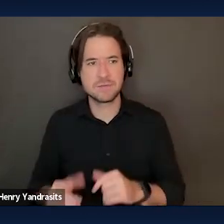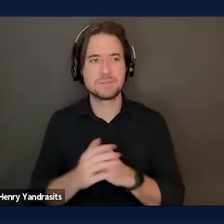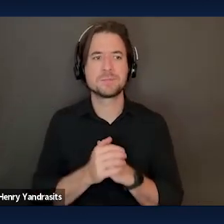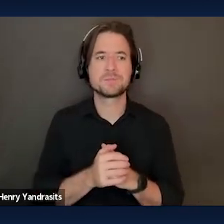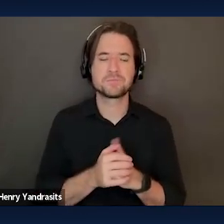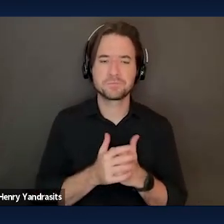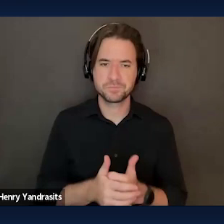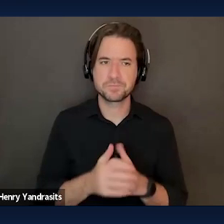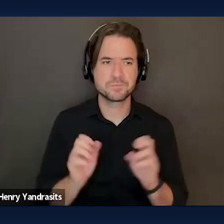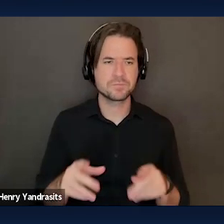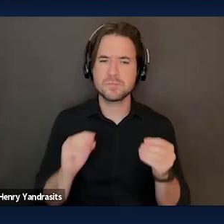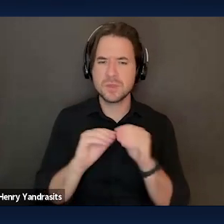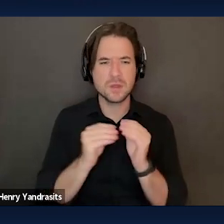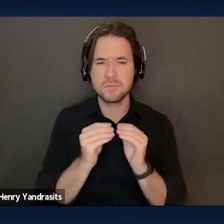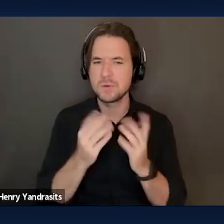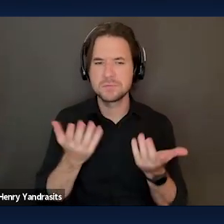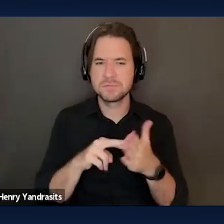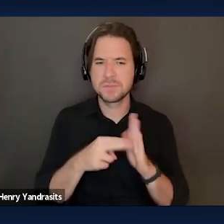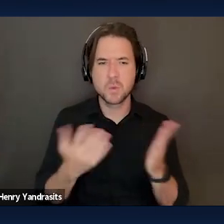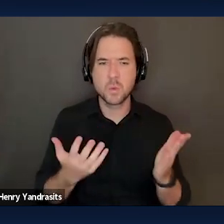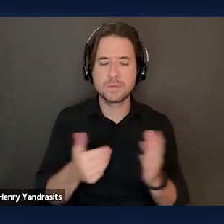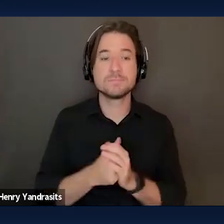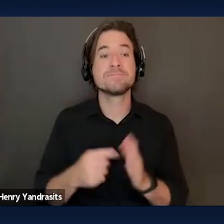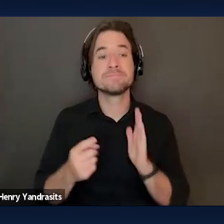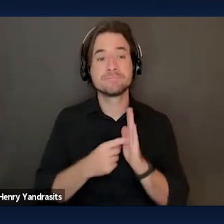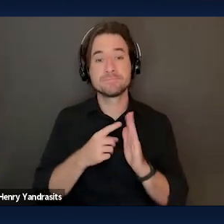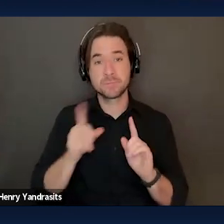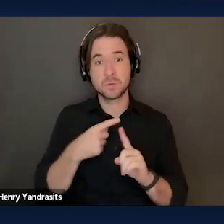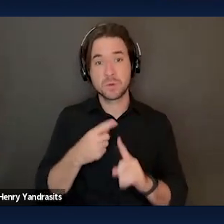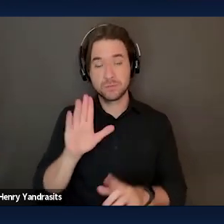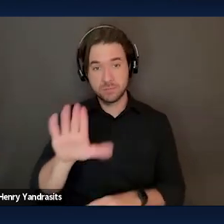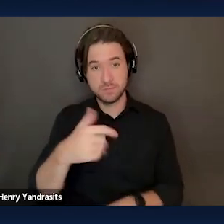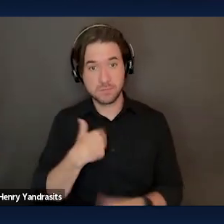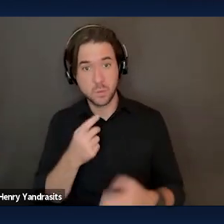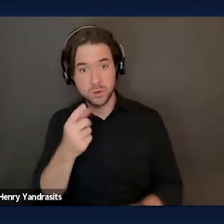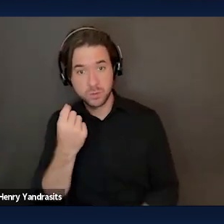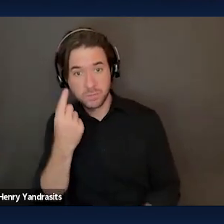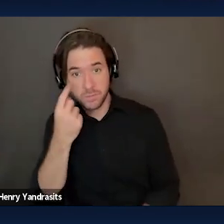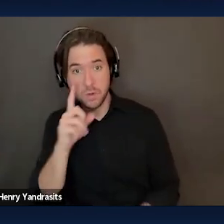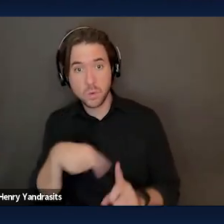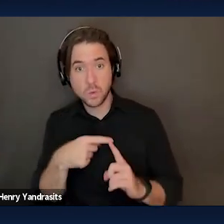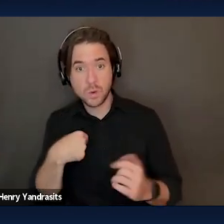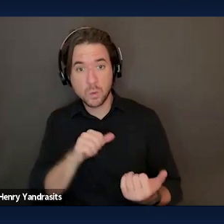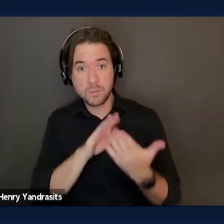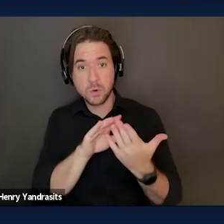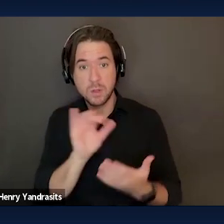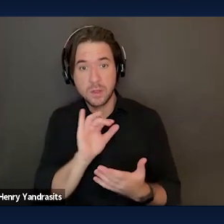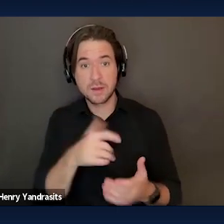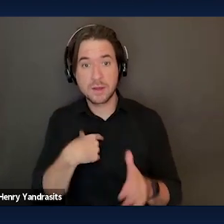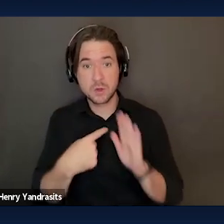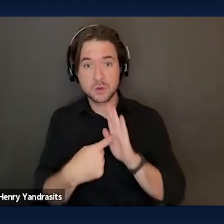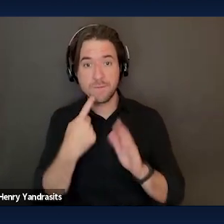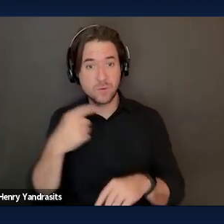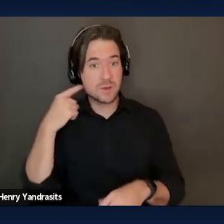So, what do those numbers mean? Sometimes when we take this approach, I want you to understand that we did that approach that I showed for ear infection.